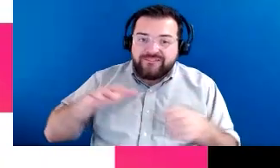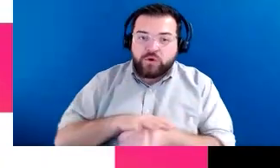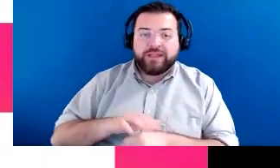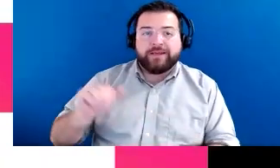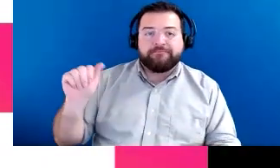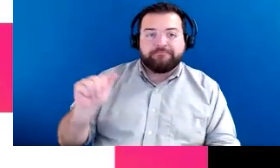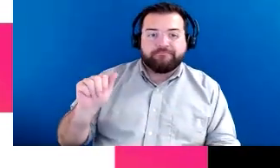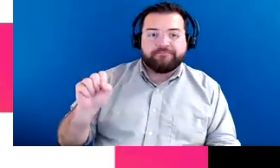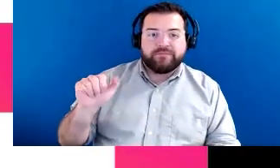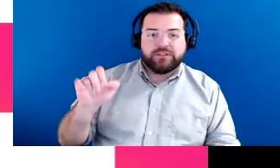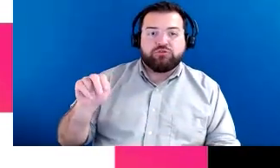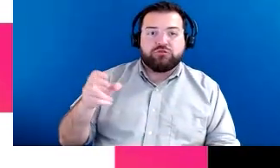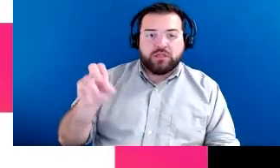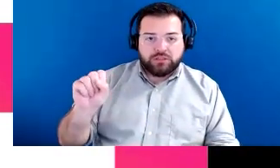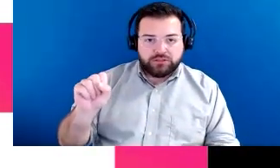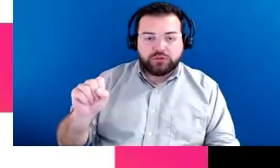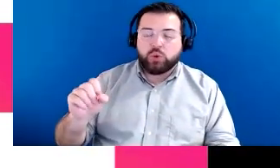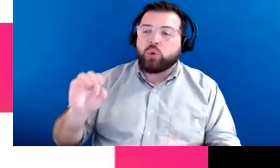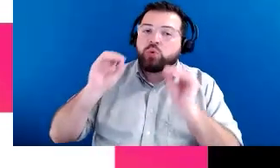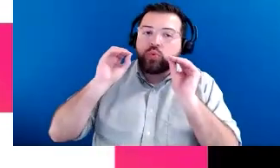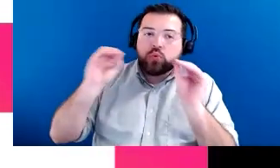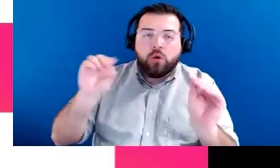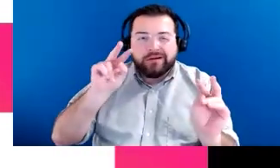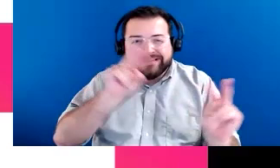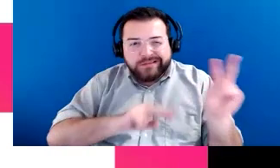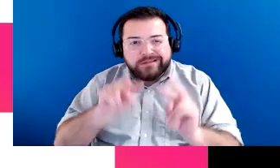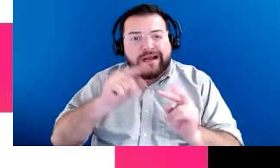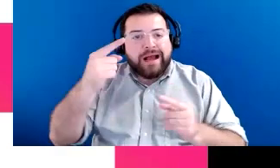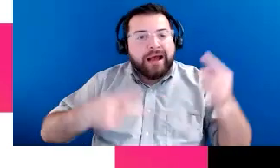so that no one was looking at hybrids, no one was looking at synchronous courses.